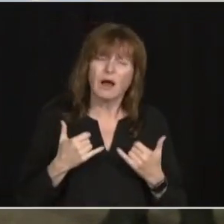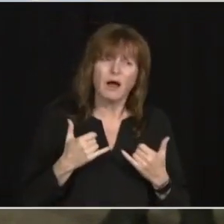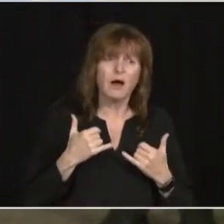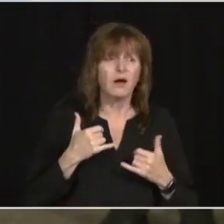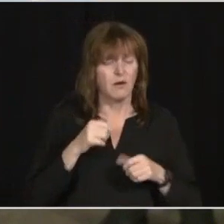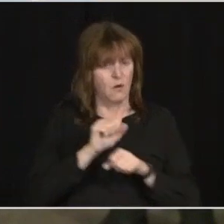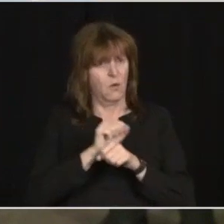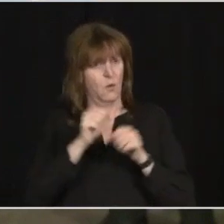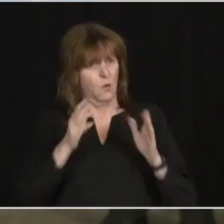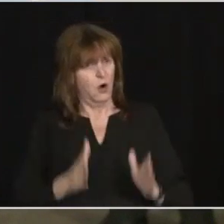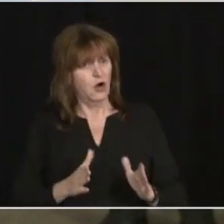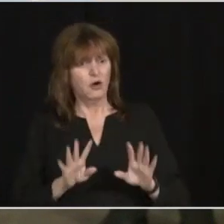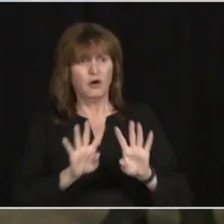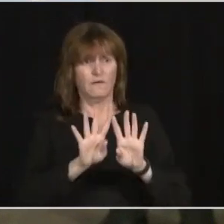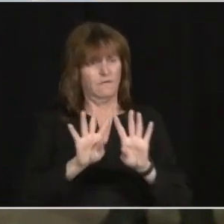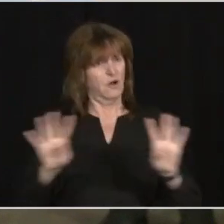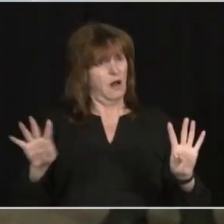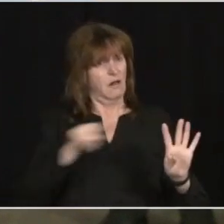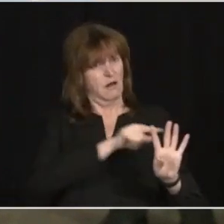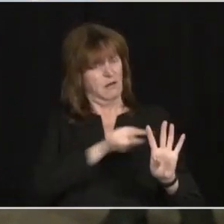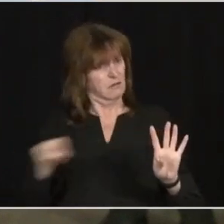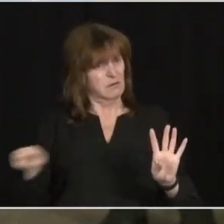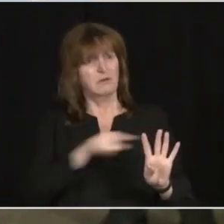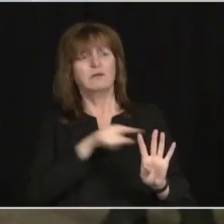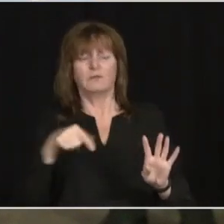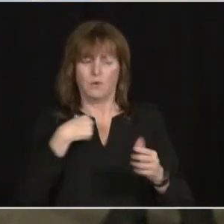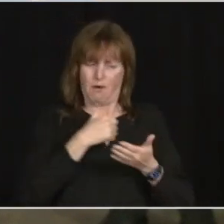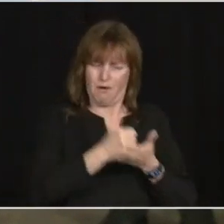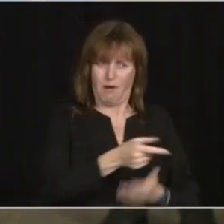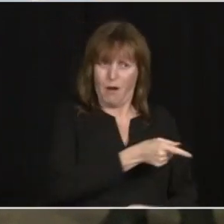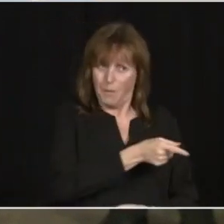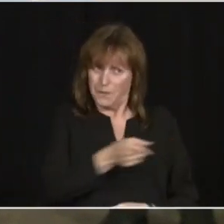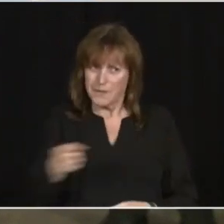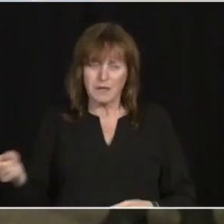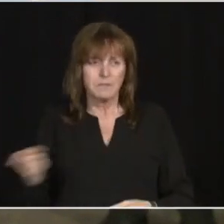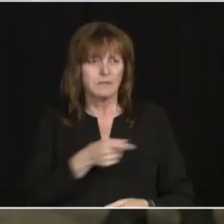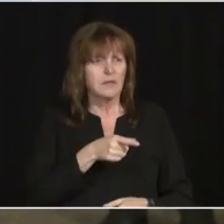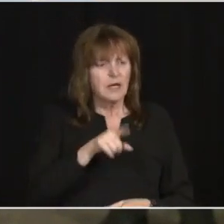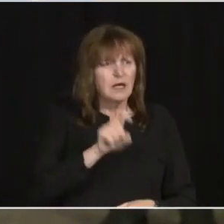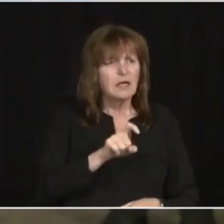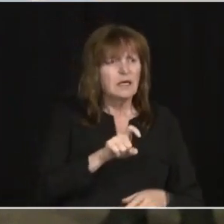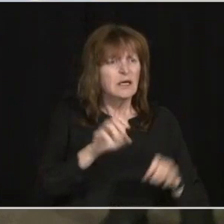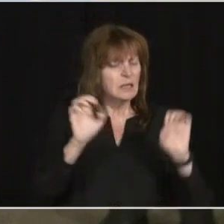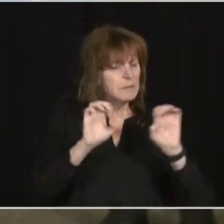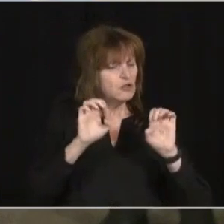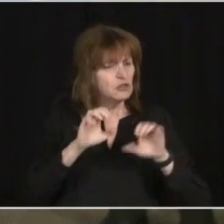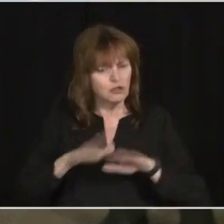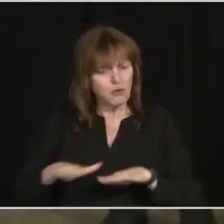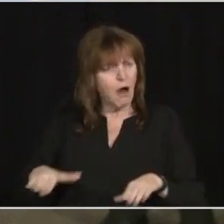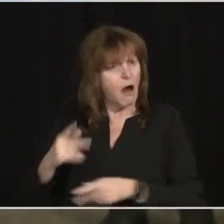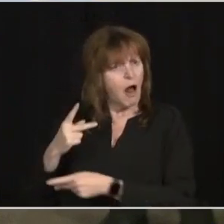workers on the front lines. We're expanding the list of individuals eligible to receive emergency child care.